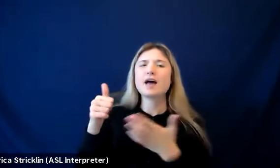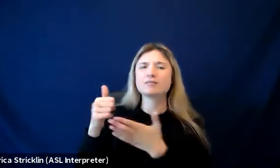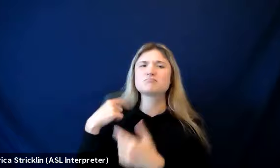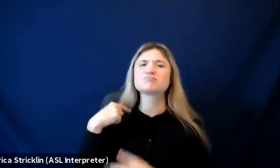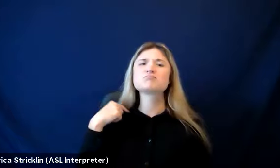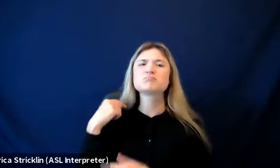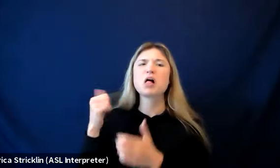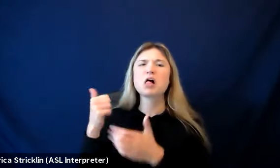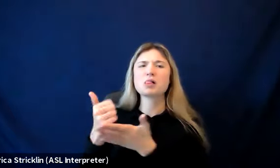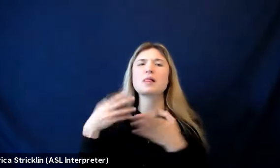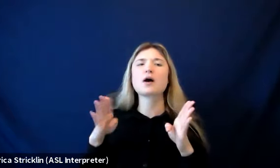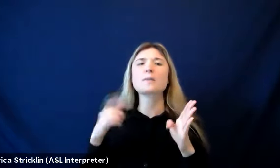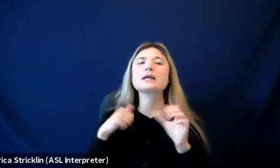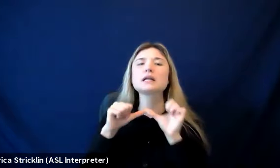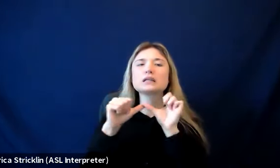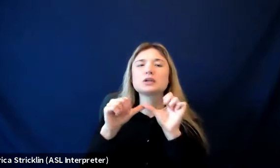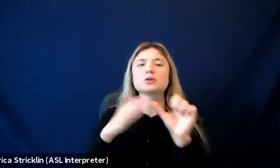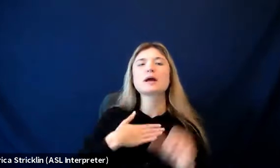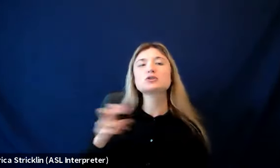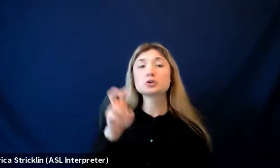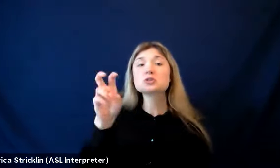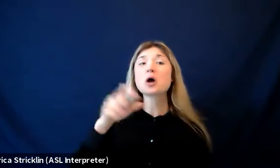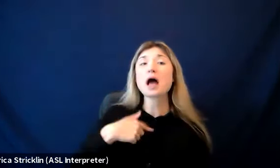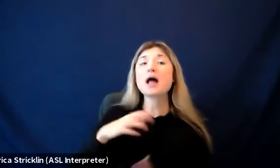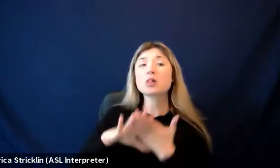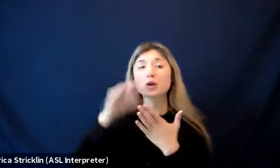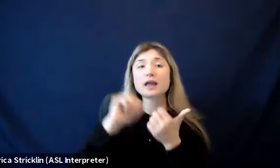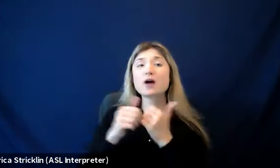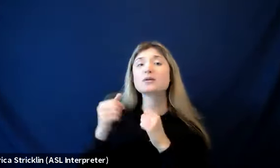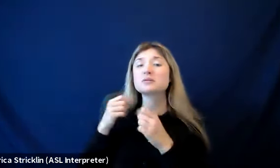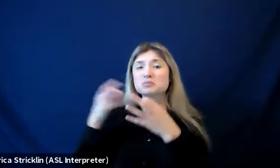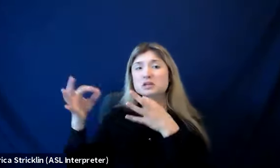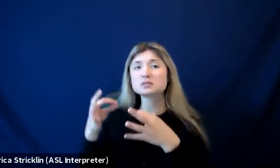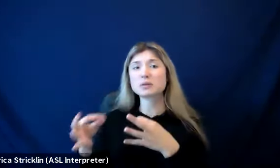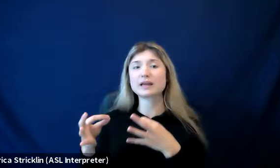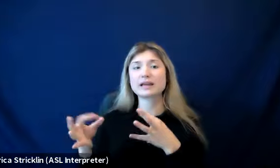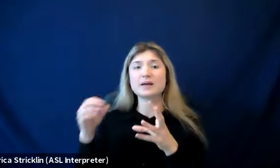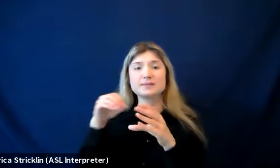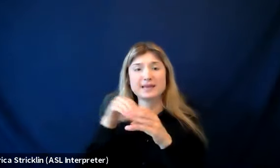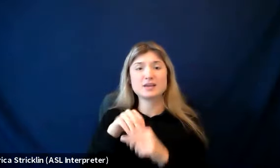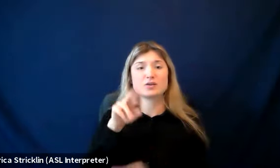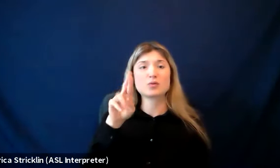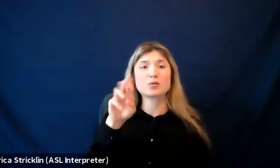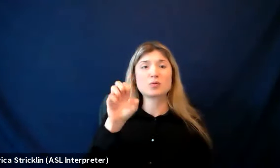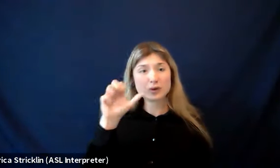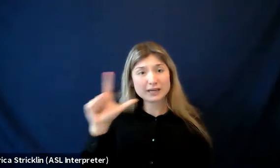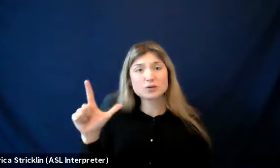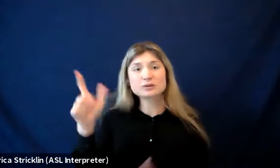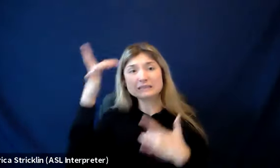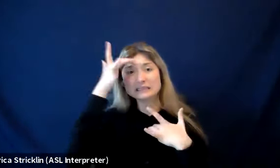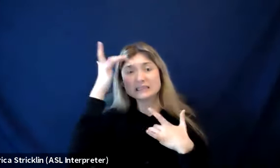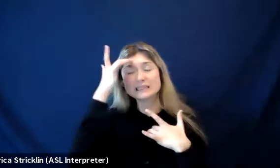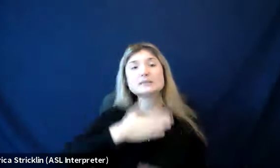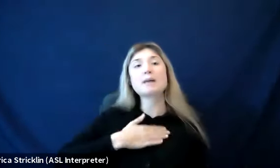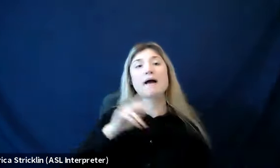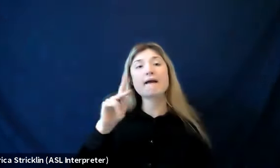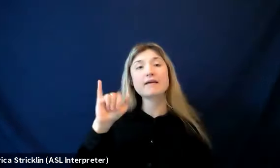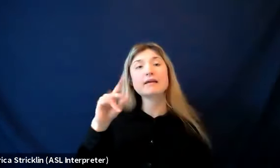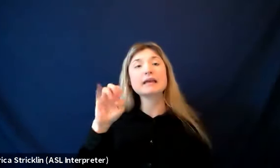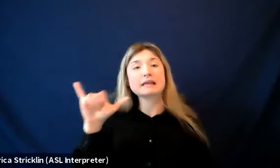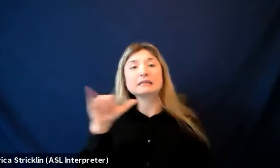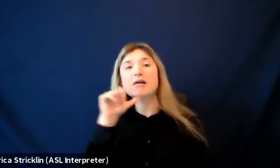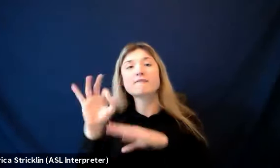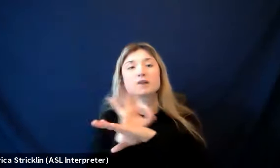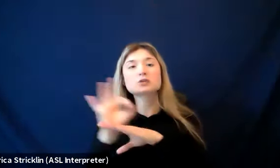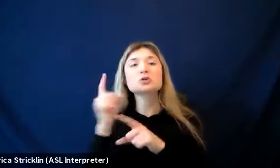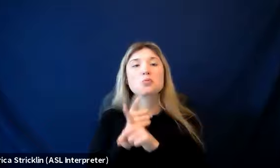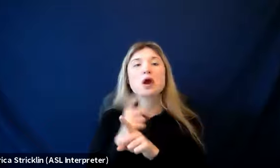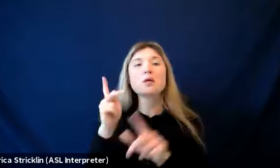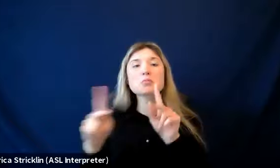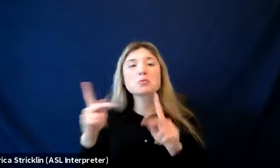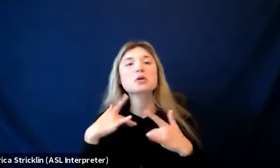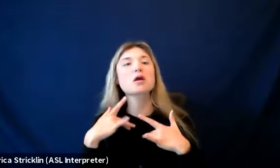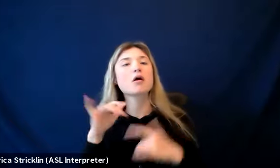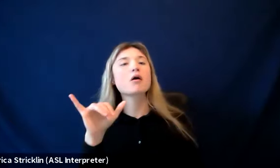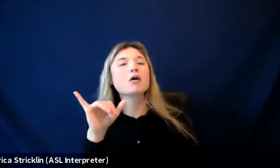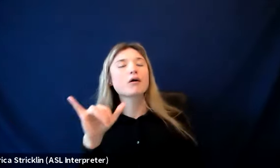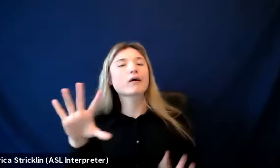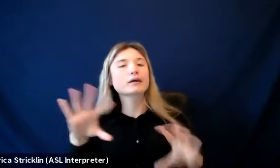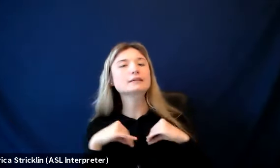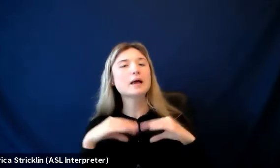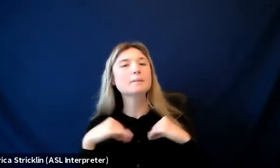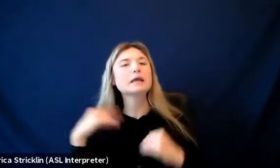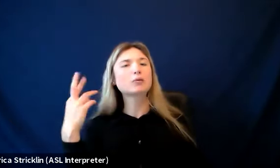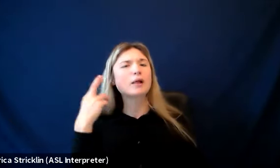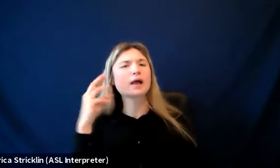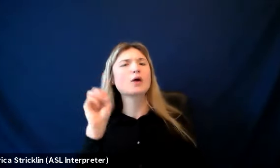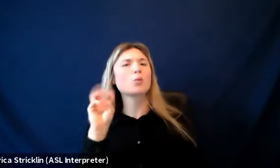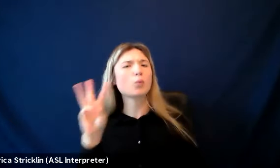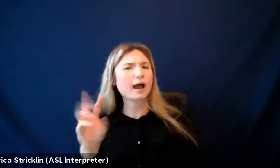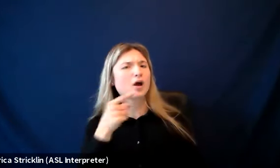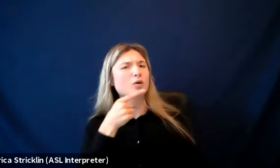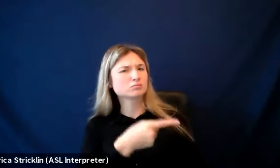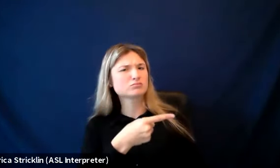All of these things so once I would explain to the people telling them that I was in stage renal disease that my kidneys weren't functioning correctly, they kind of more more accepting because they kind of realized like Wow, she is strong she's going